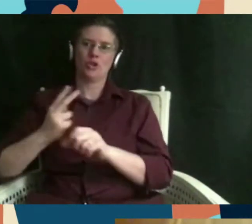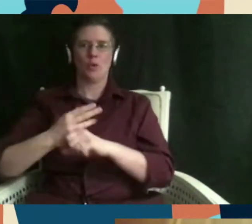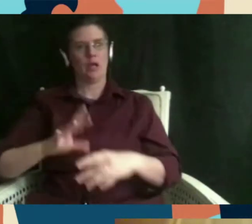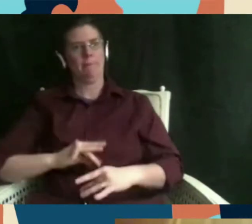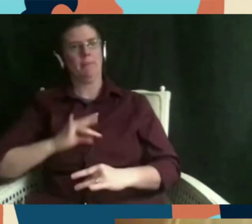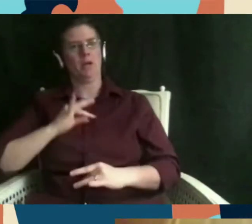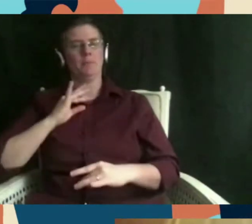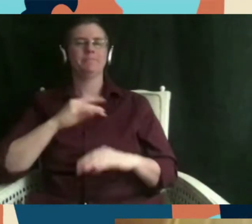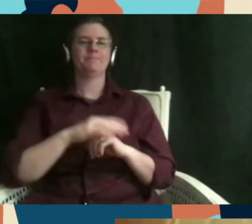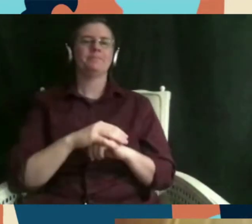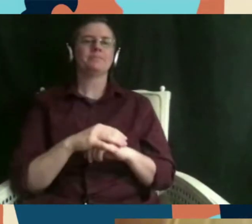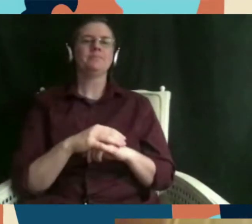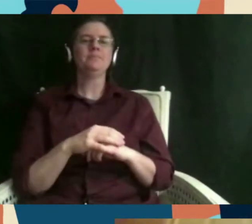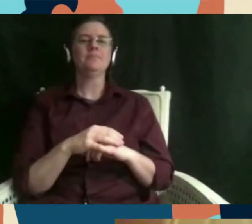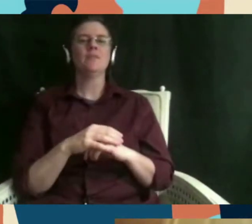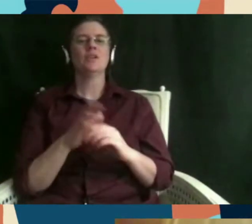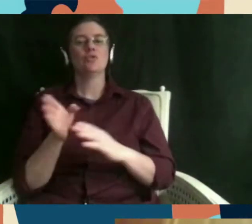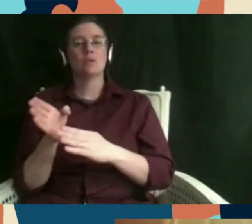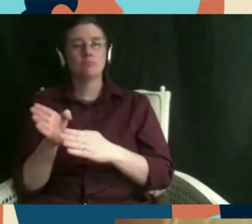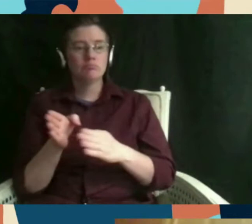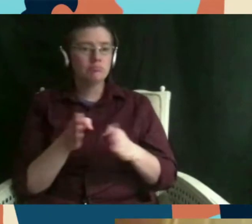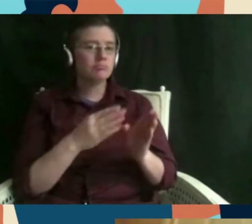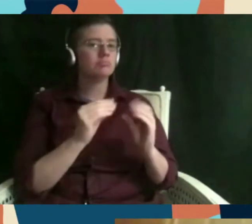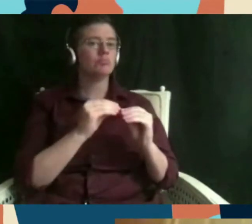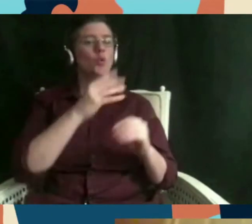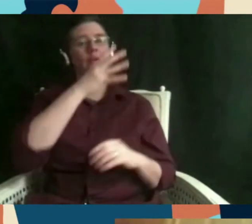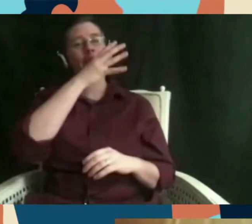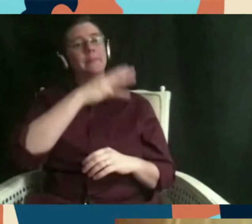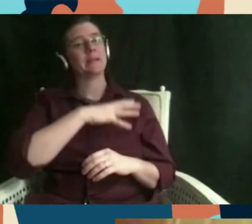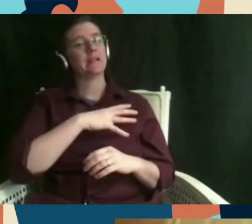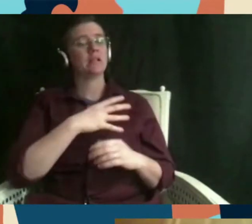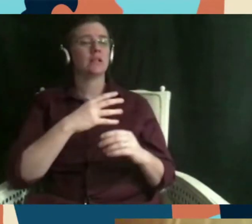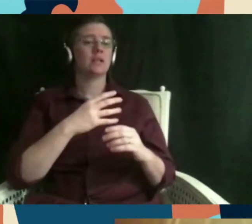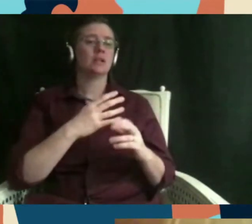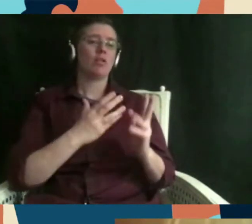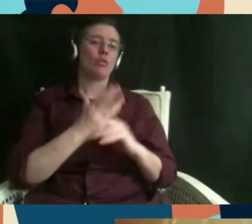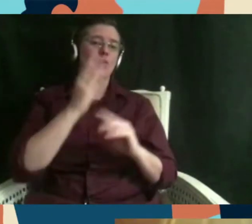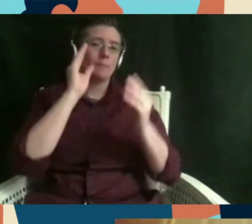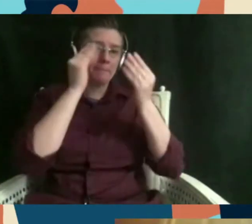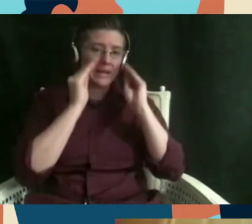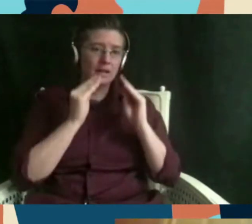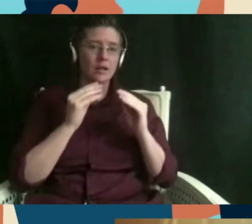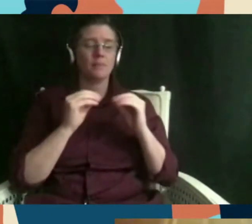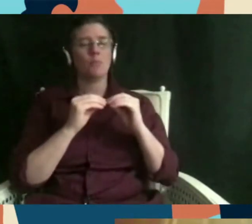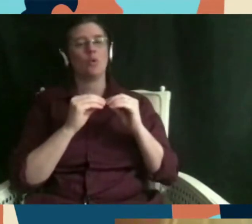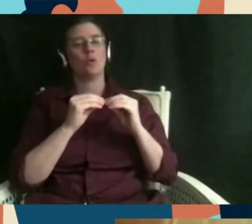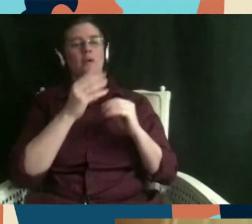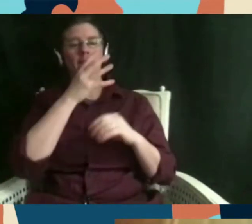with makeup and more feminine clothing because i was so lost and i was so stuck